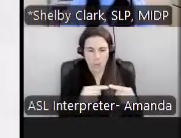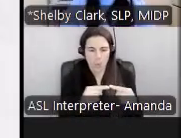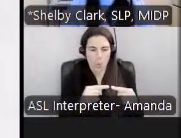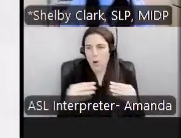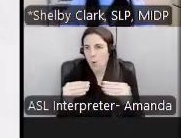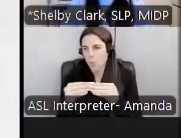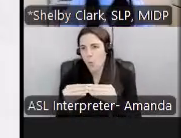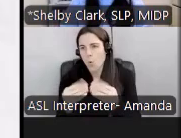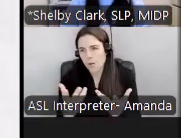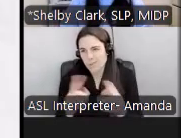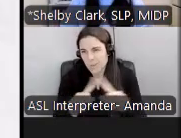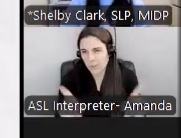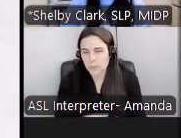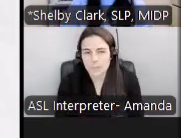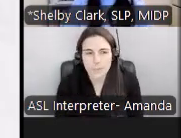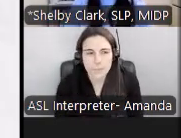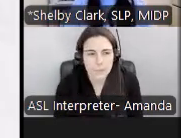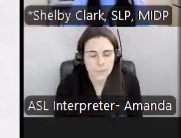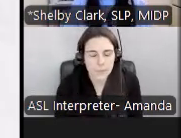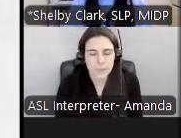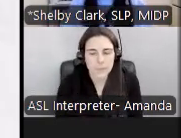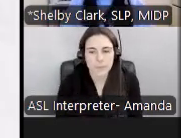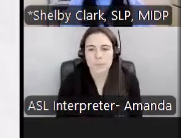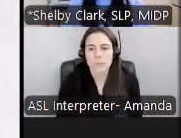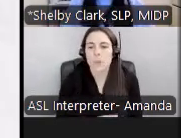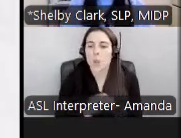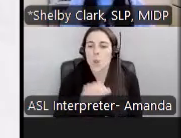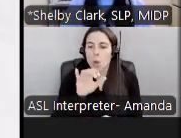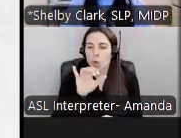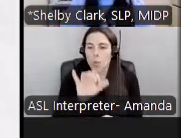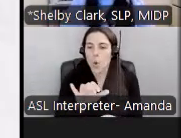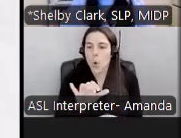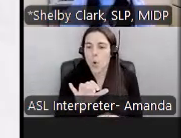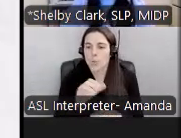So these are considered temporary construction